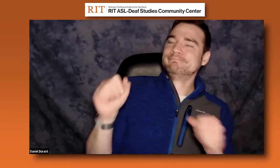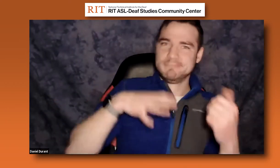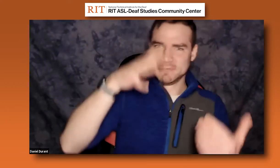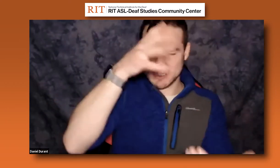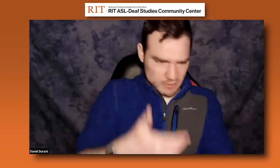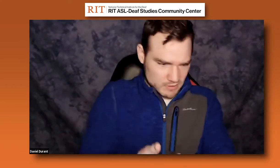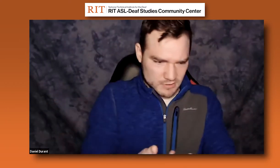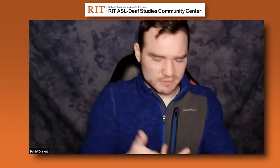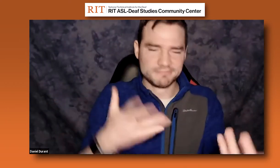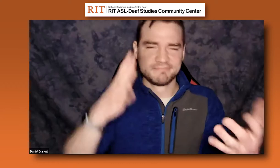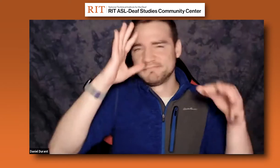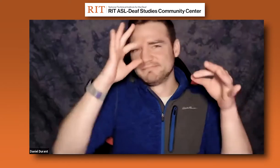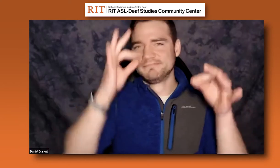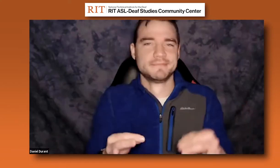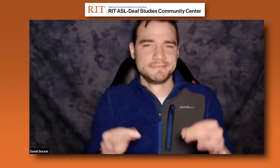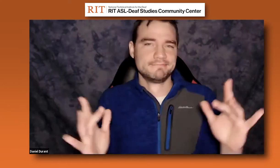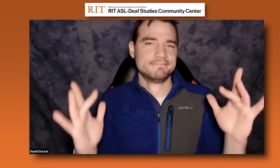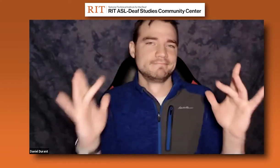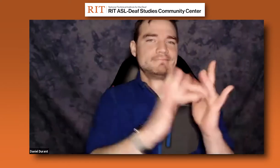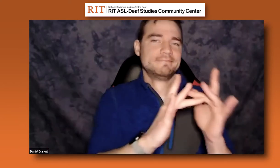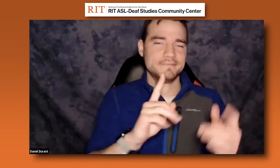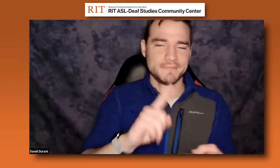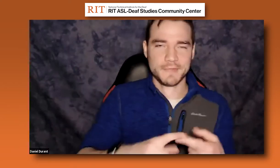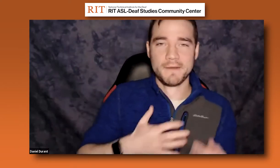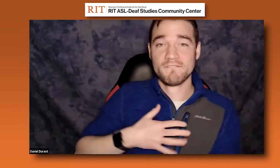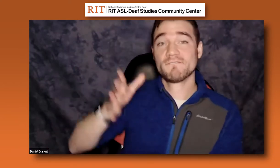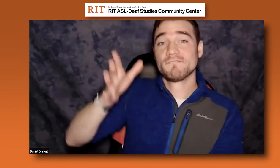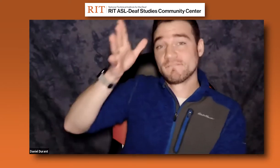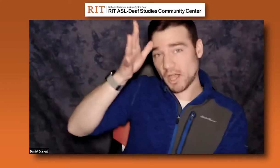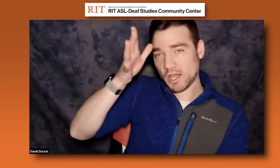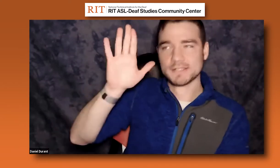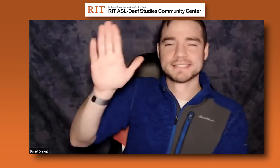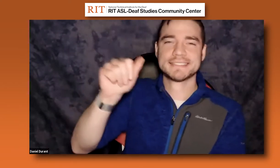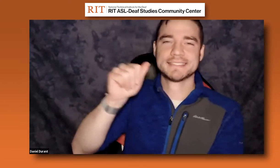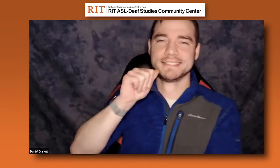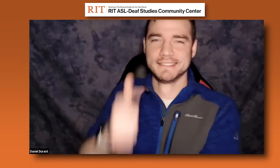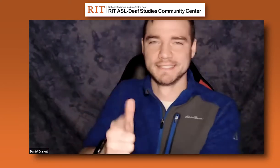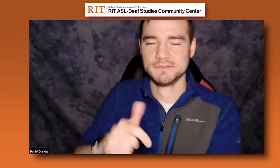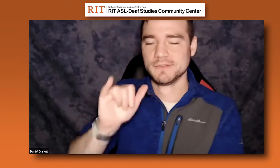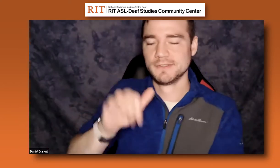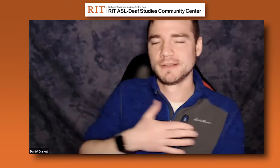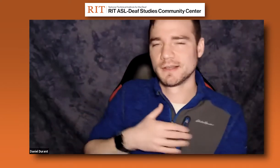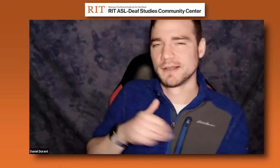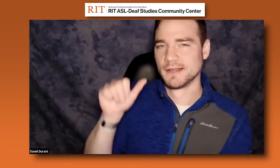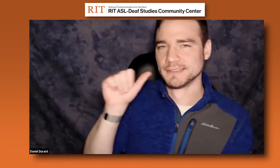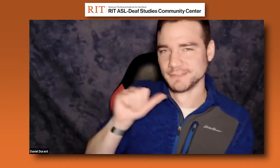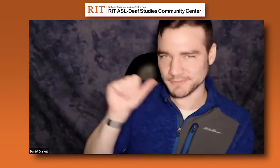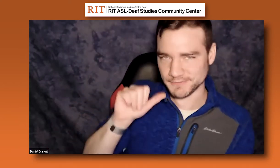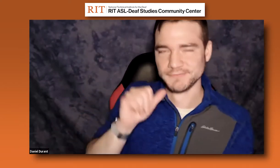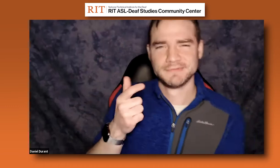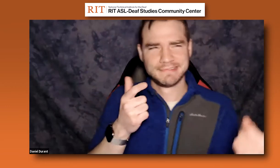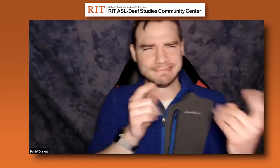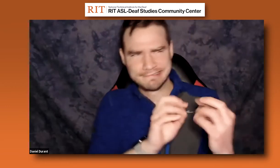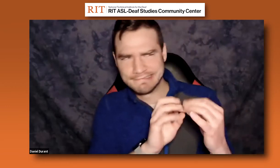I was still very small, so my dad decided to get in touch with his sister, my aunt, and they talked